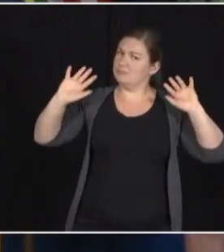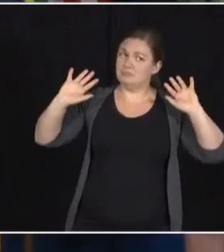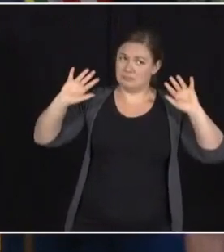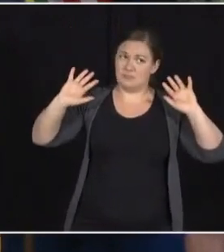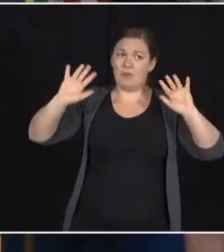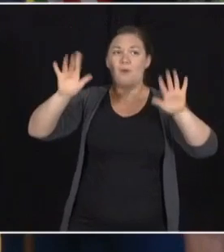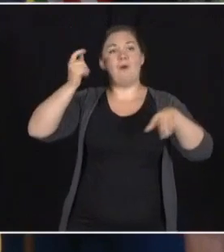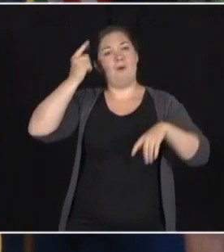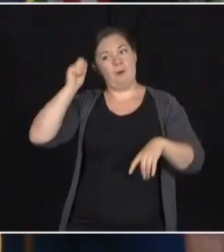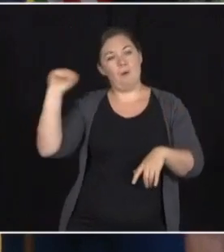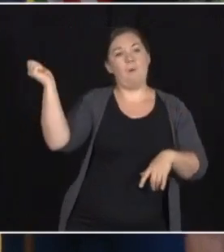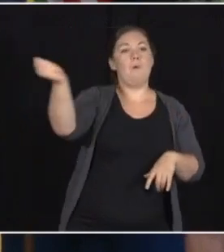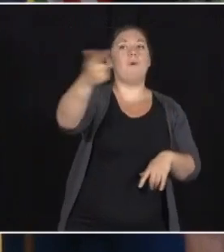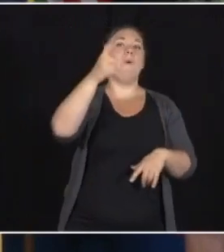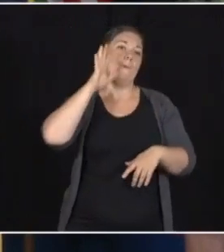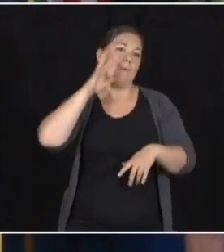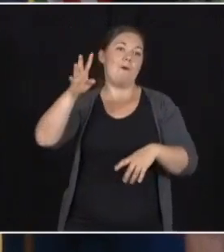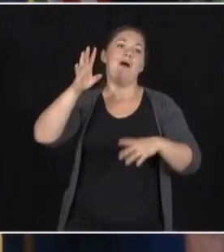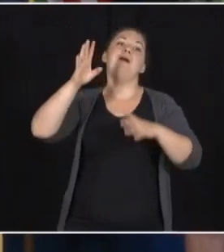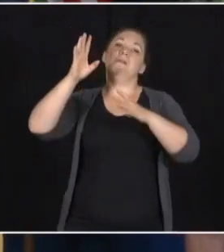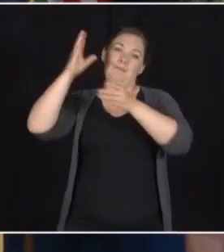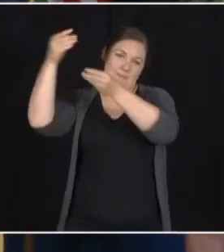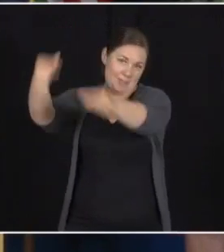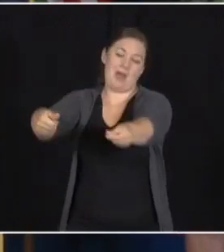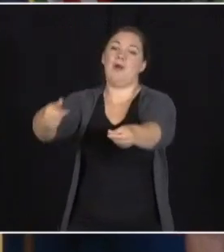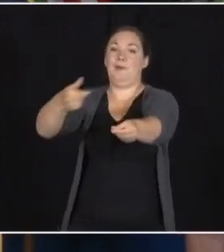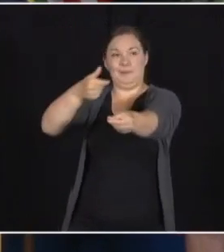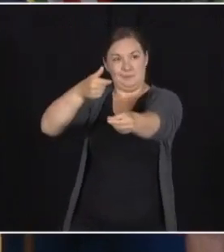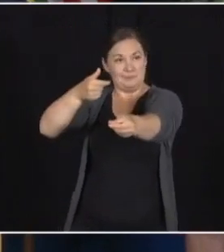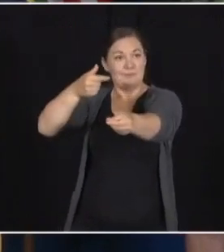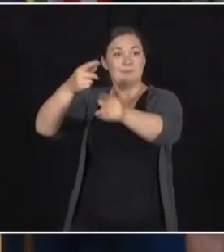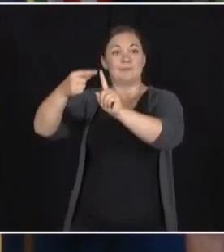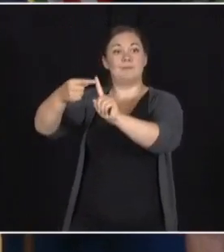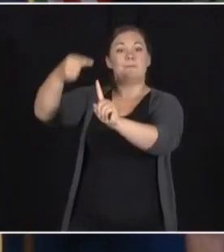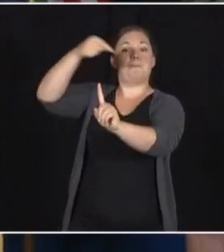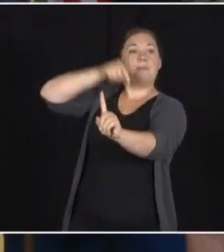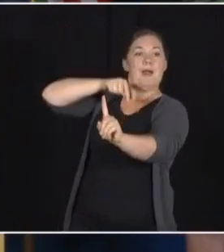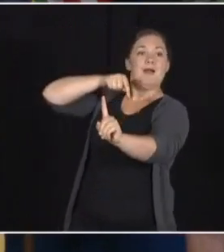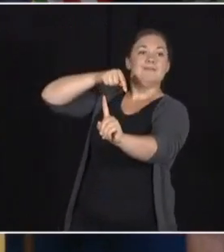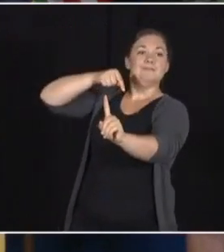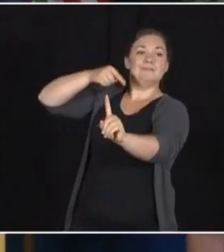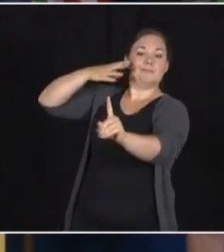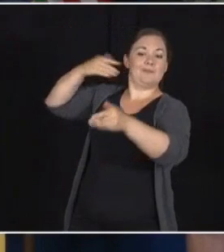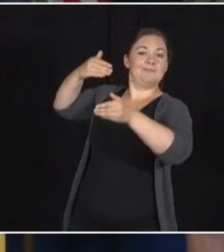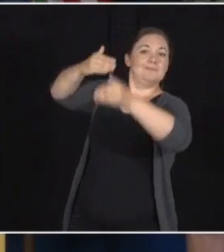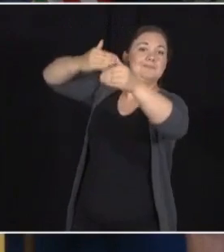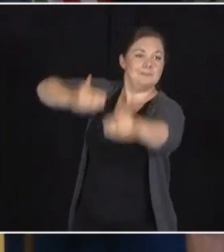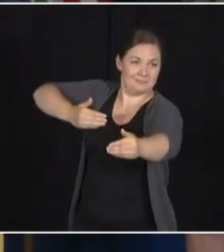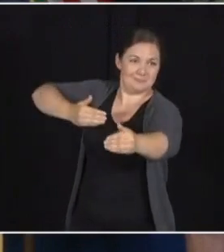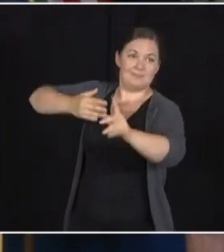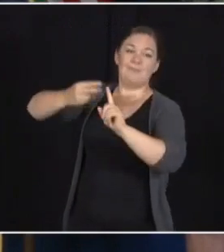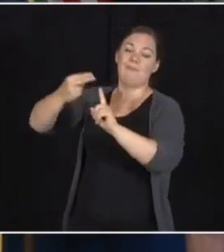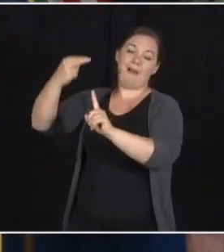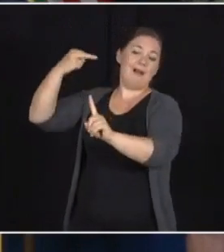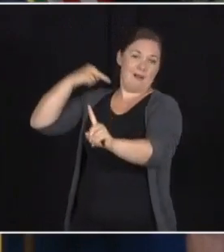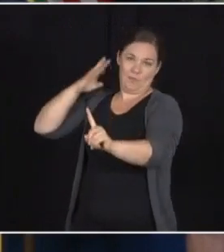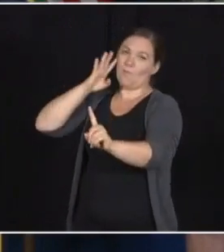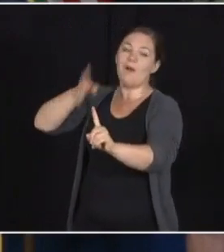has flowed from the province to the employers. But everyone, everyone is getting paid and it is retroactive right from the get-go of this.